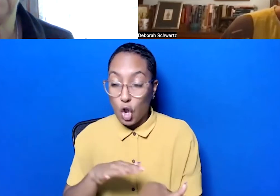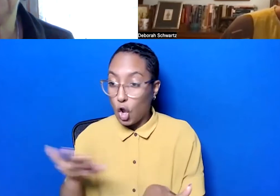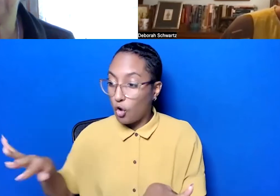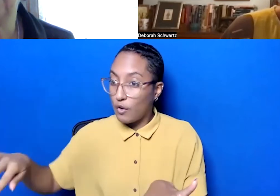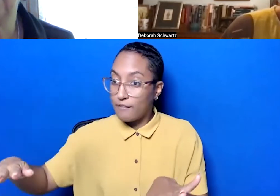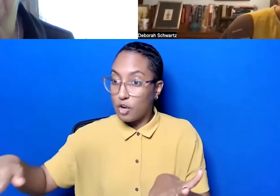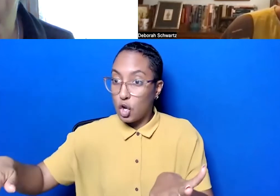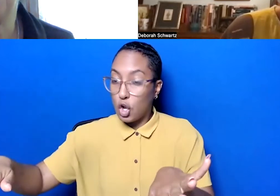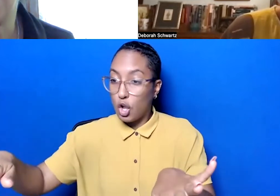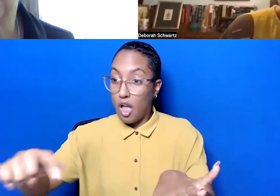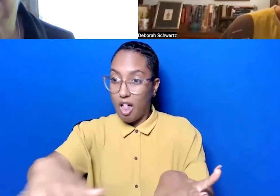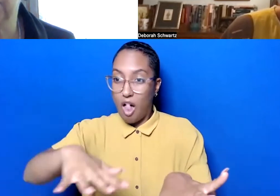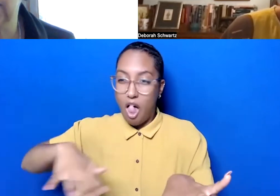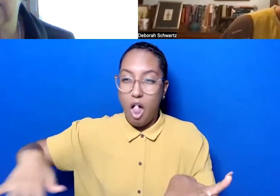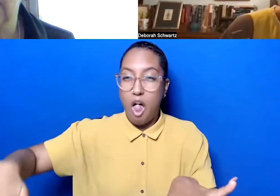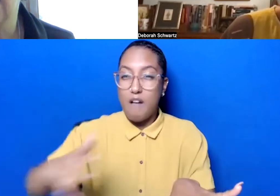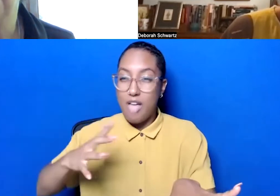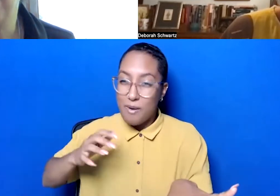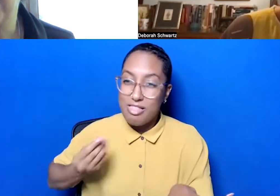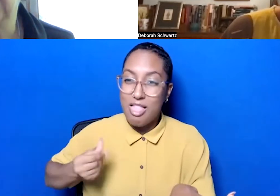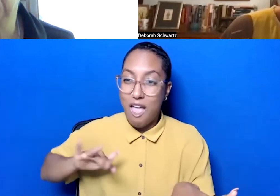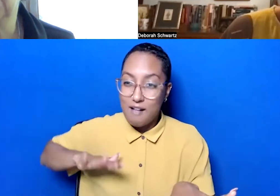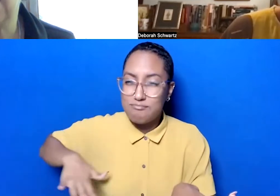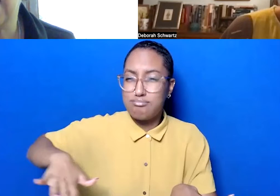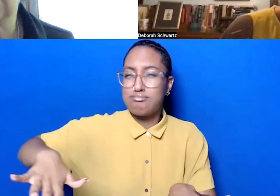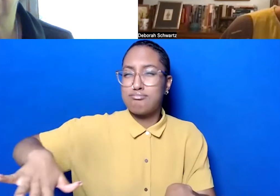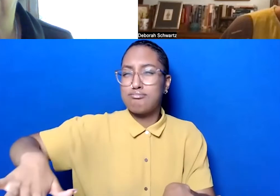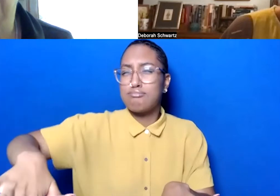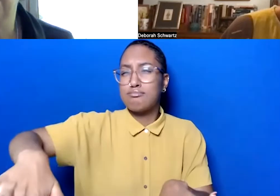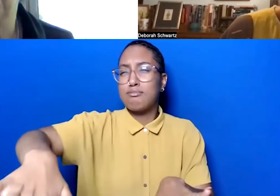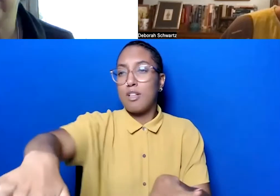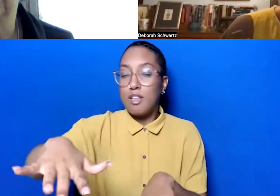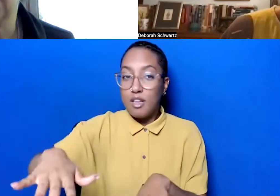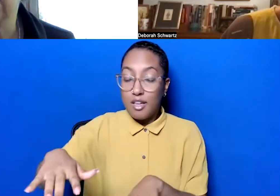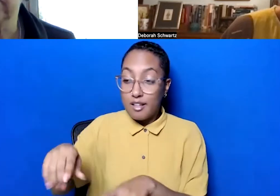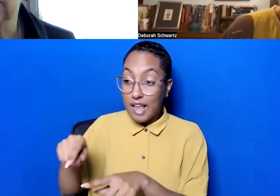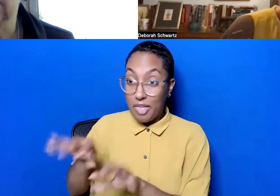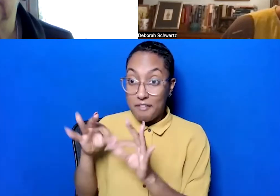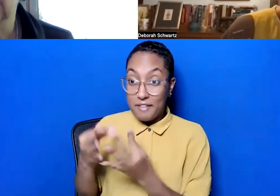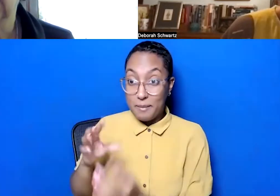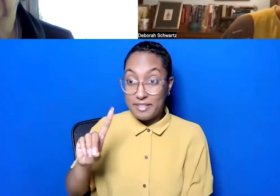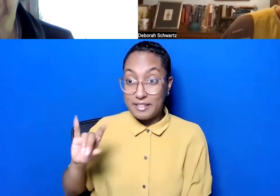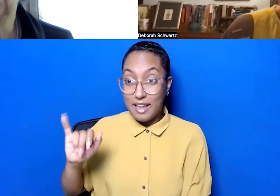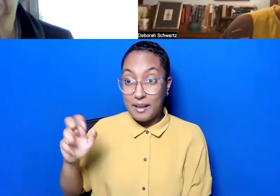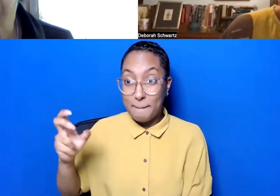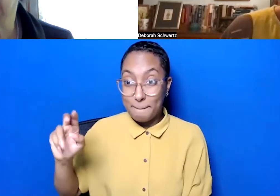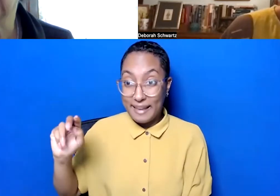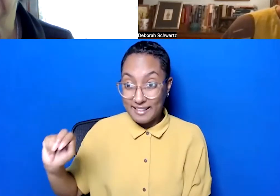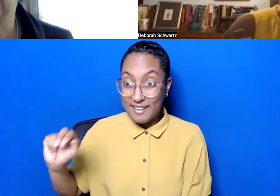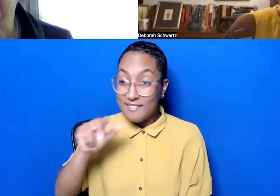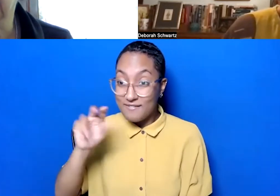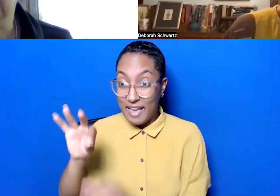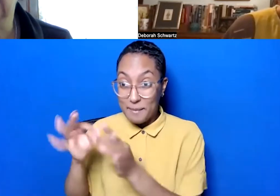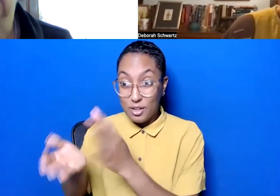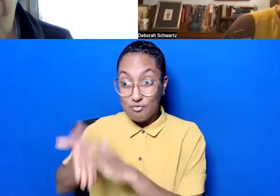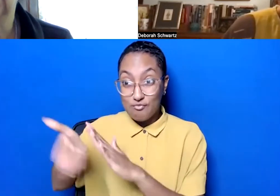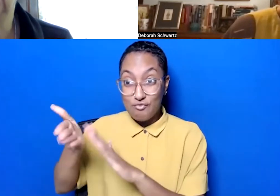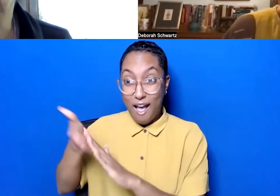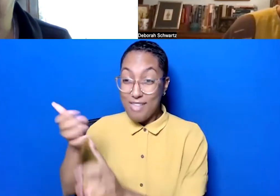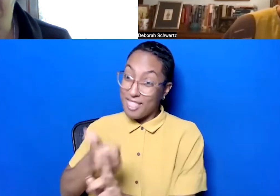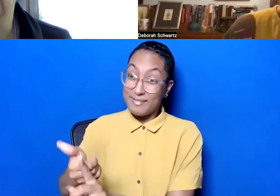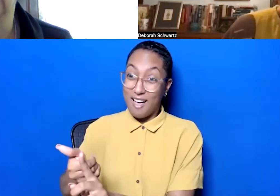Dyckman family have possibly managed that farm by themselves. It's historically inaccurate to try and